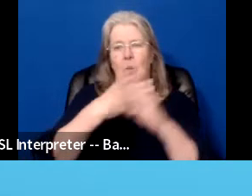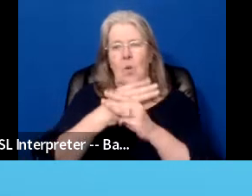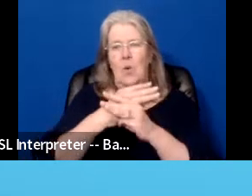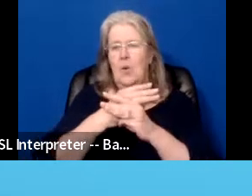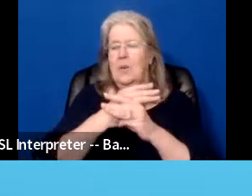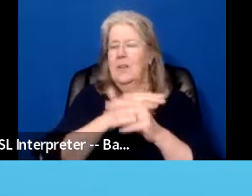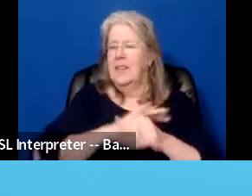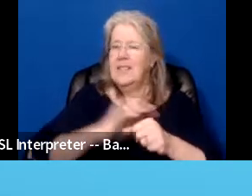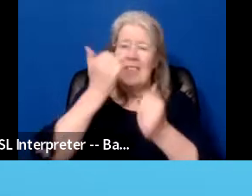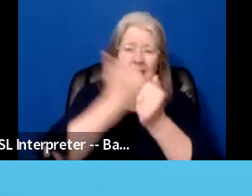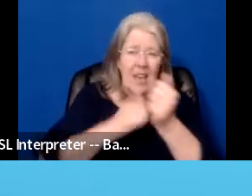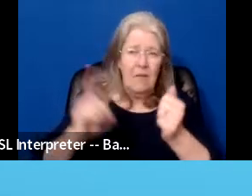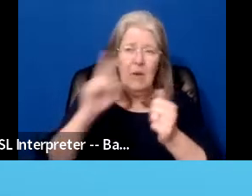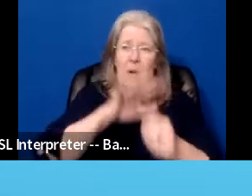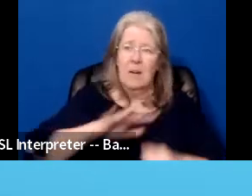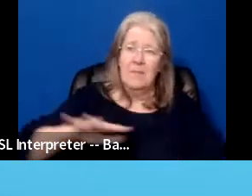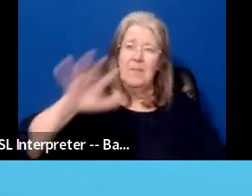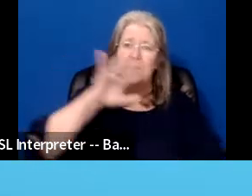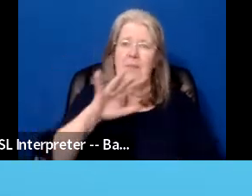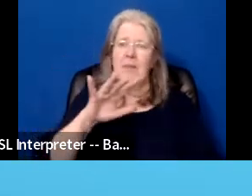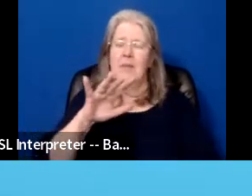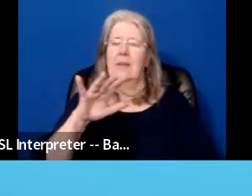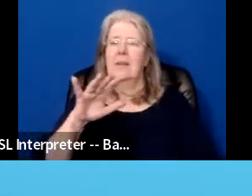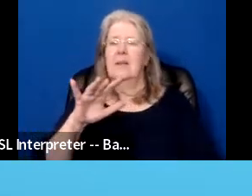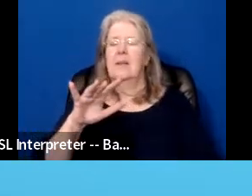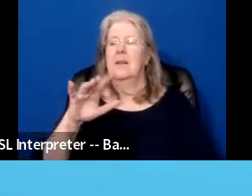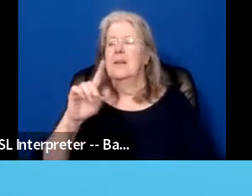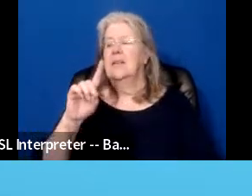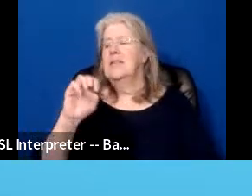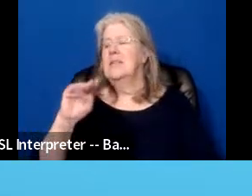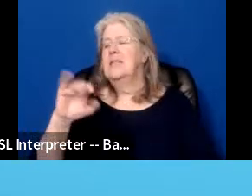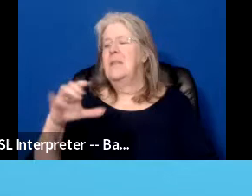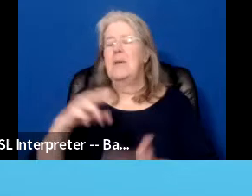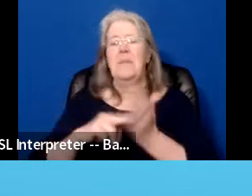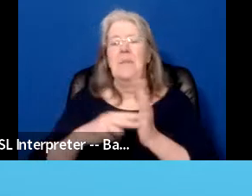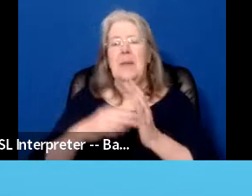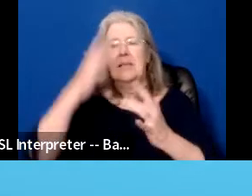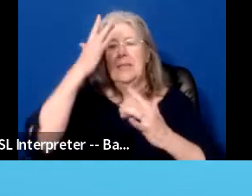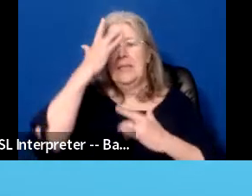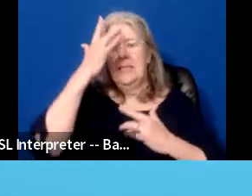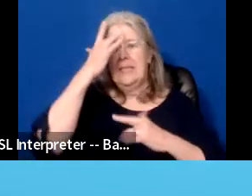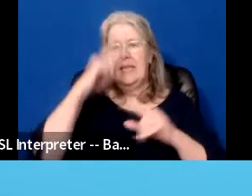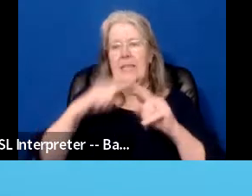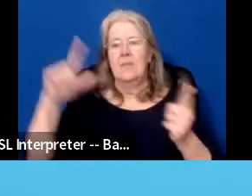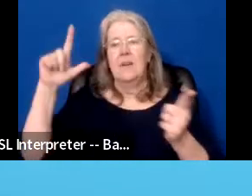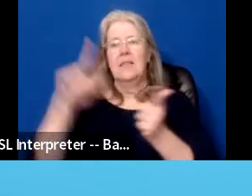Endemic means that there still disease, but it's at a much lower level, and so the flu